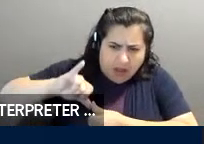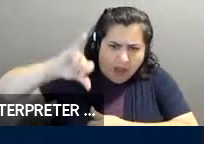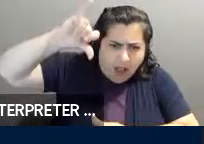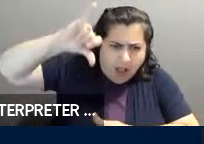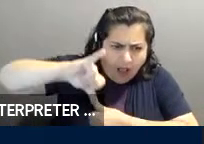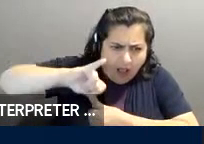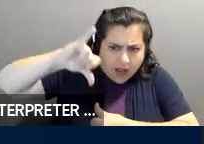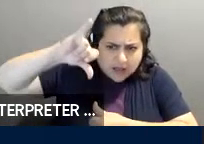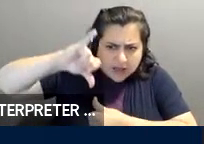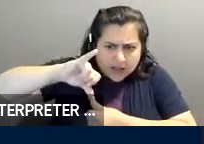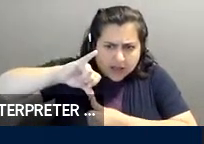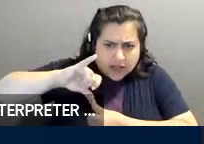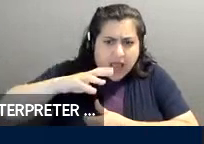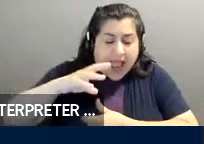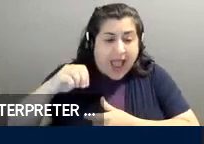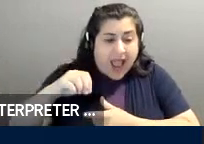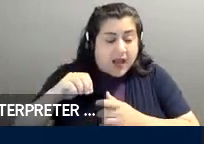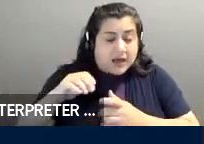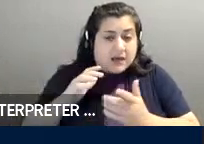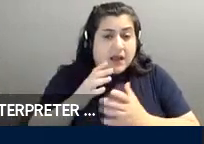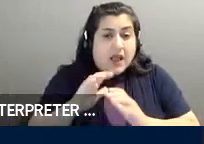other dimensions as well.